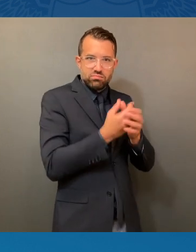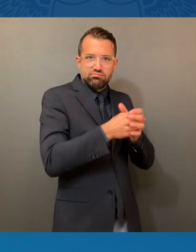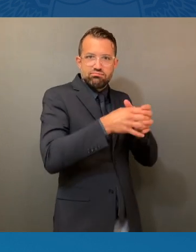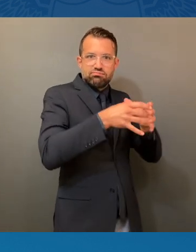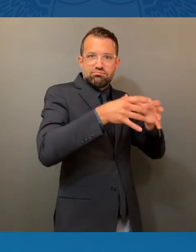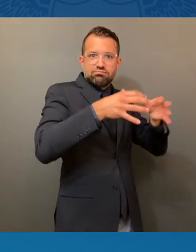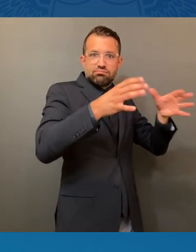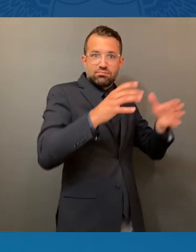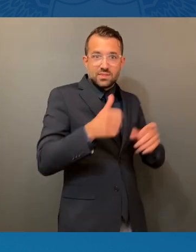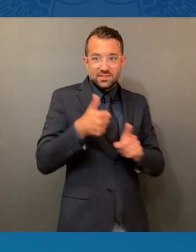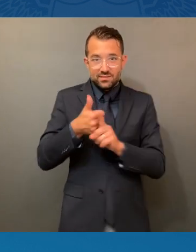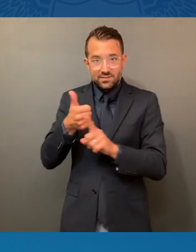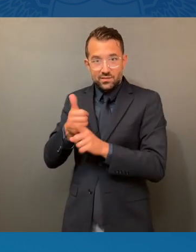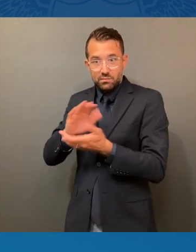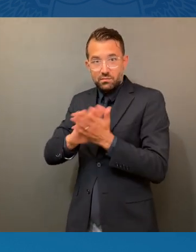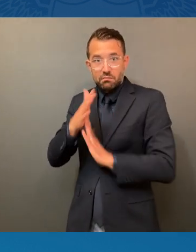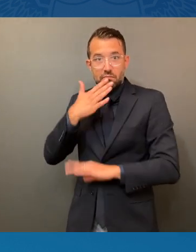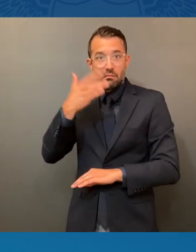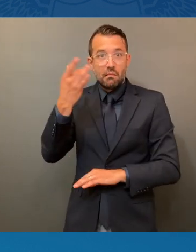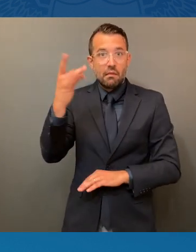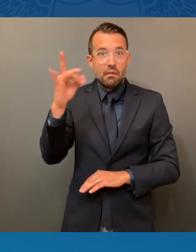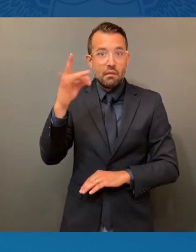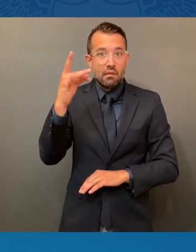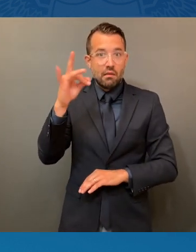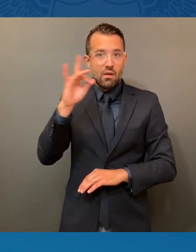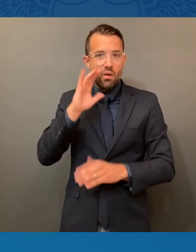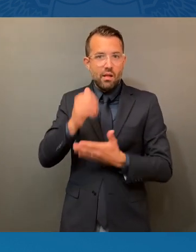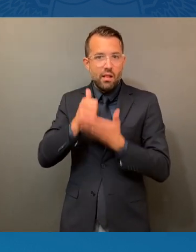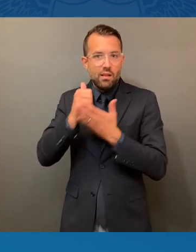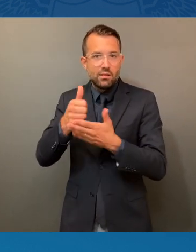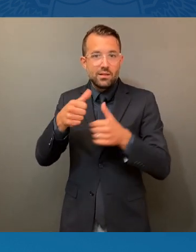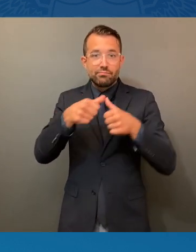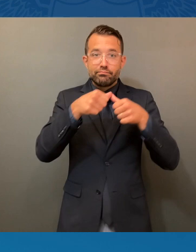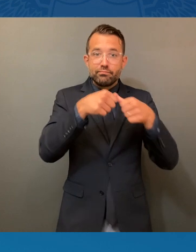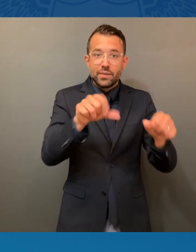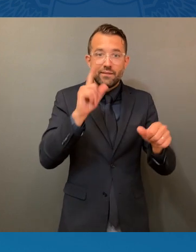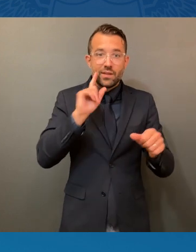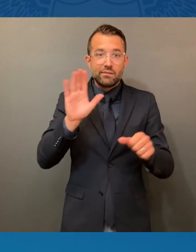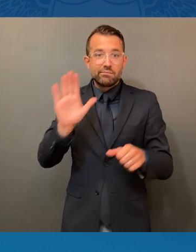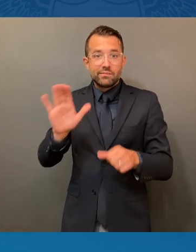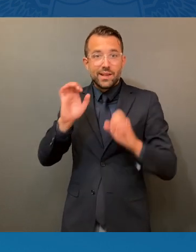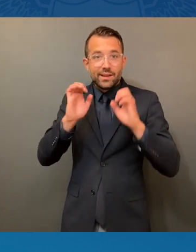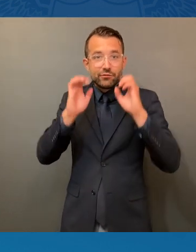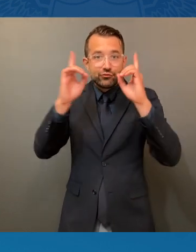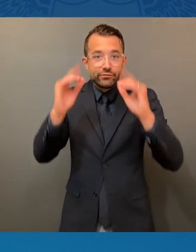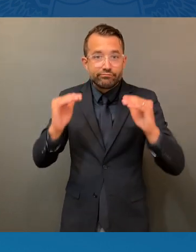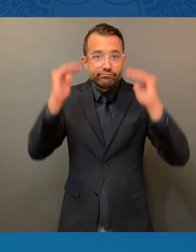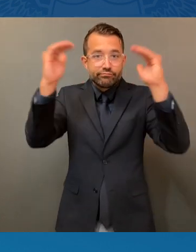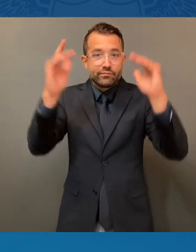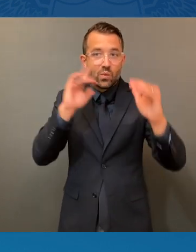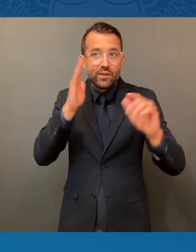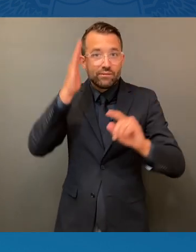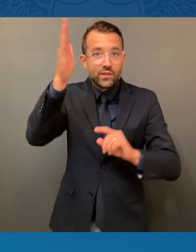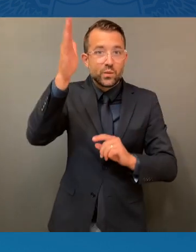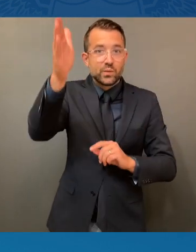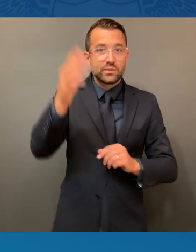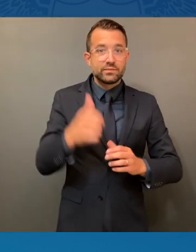as a down payment on their education and on their future, which, by the way, is our future.